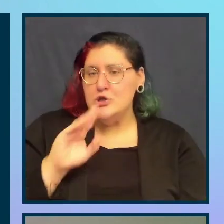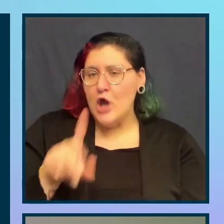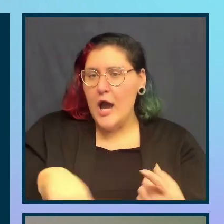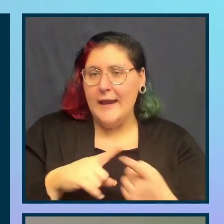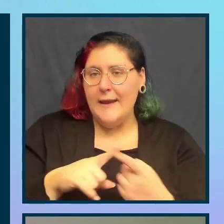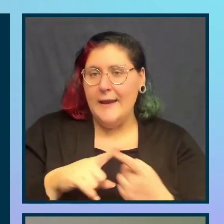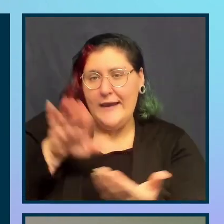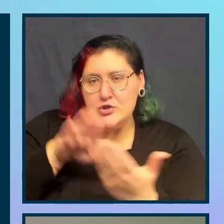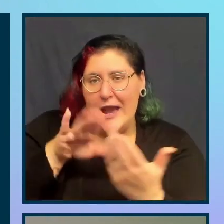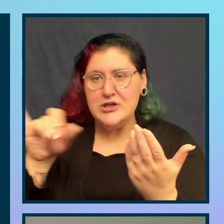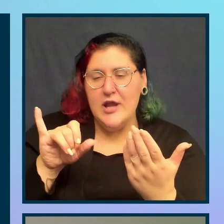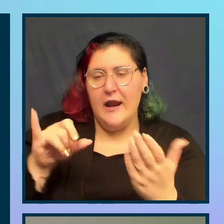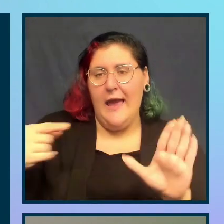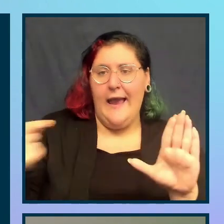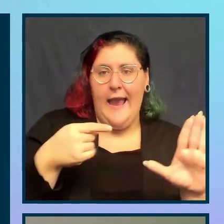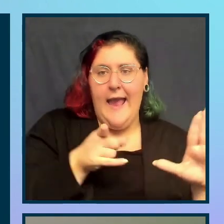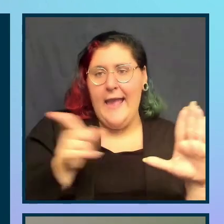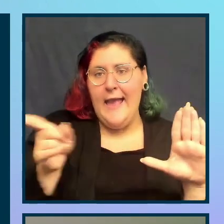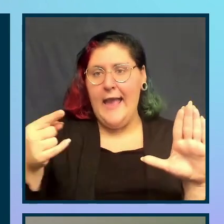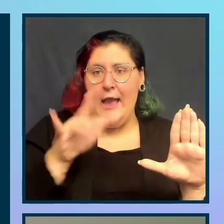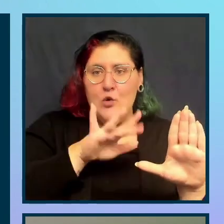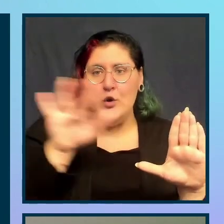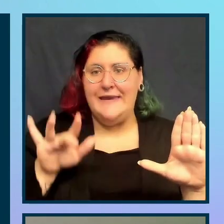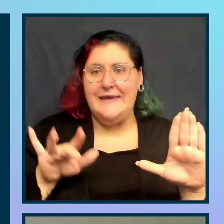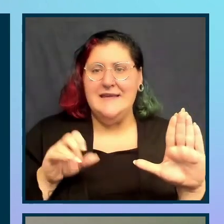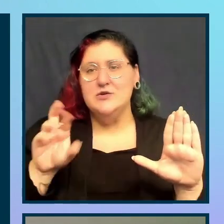in a grid pattern on the web examples, stuff like that.